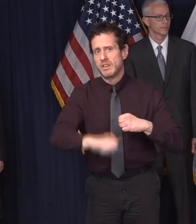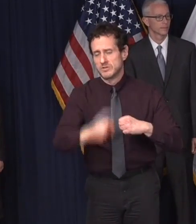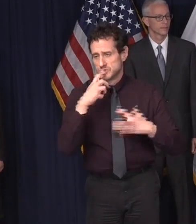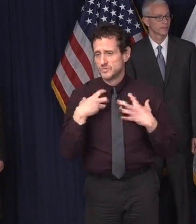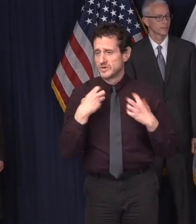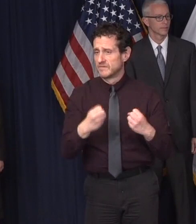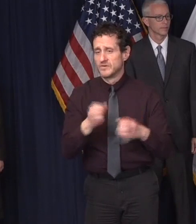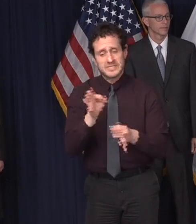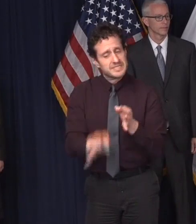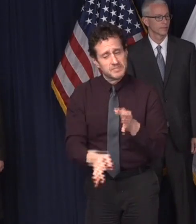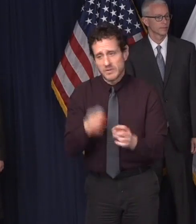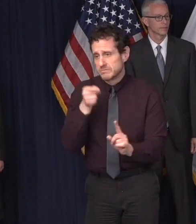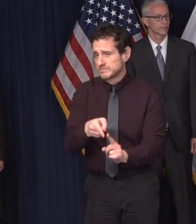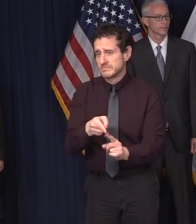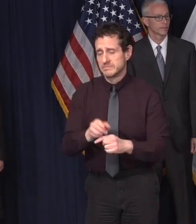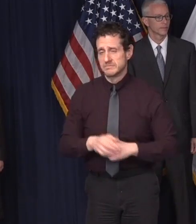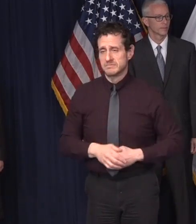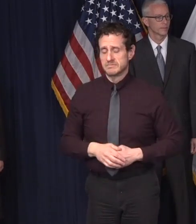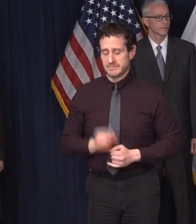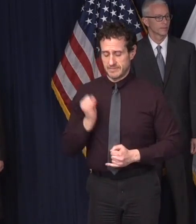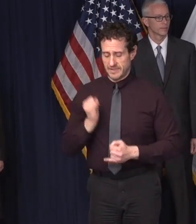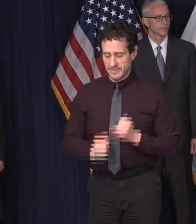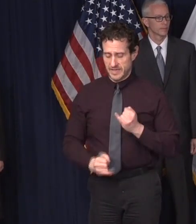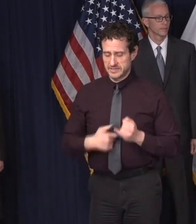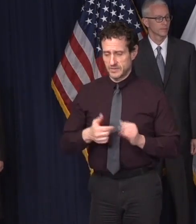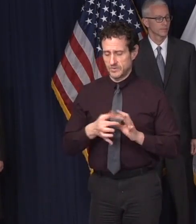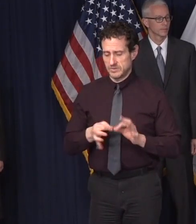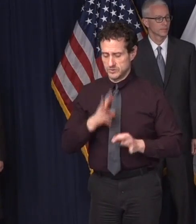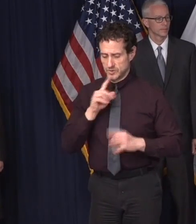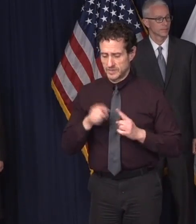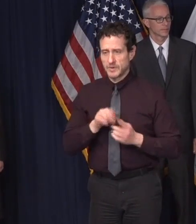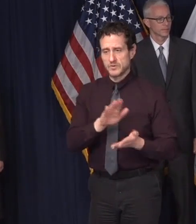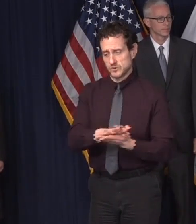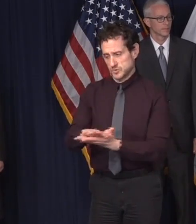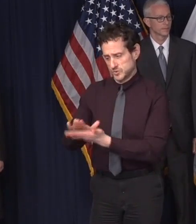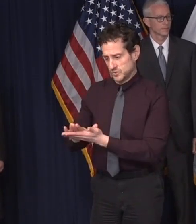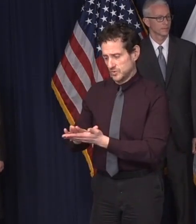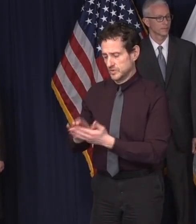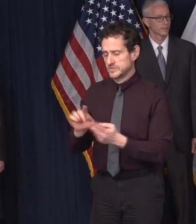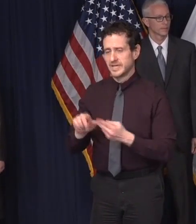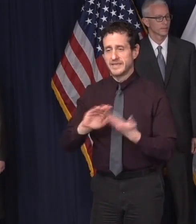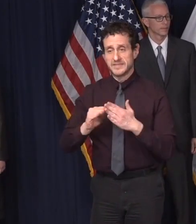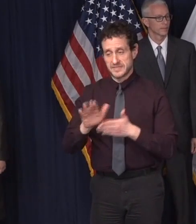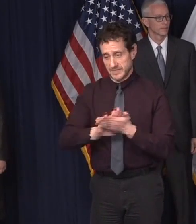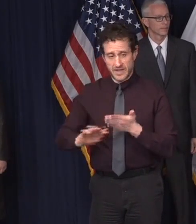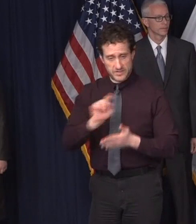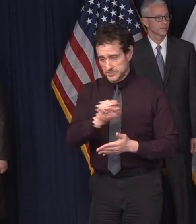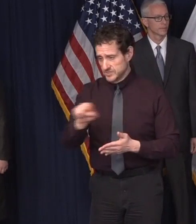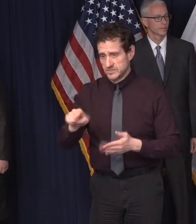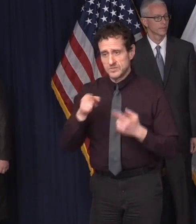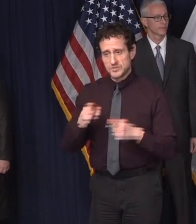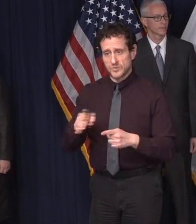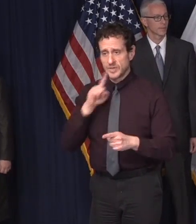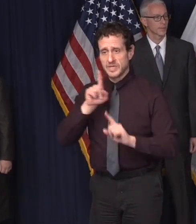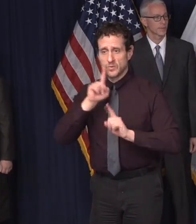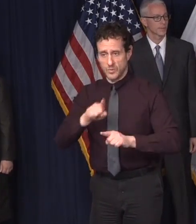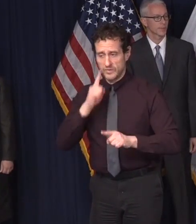PEOPLE DIE. THE LONGER IT WILL TAKE US TO RECOVER, THIS IS A SIMPLE FACT. FINALLY I WOULD LIKE TO SAY A